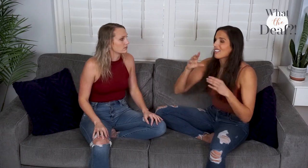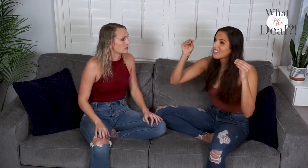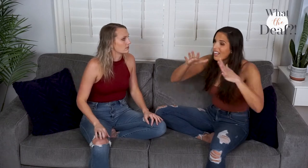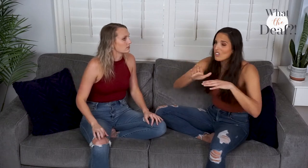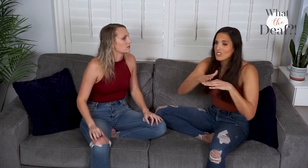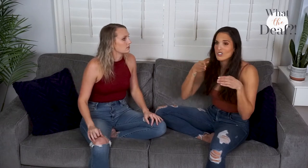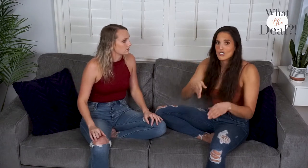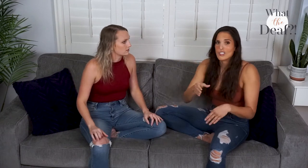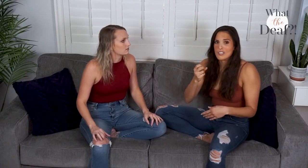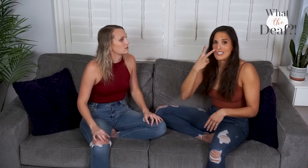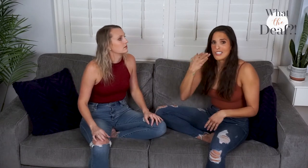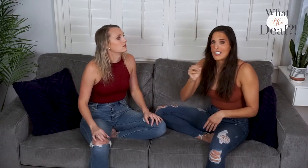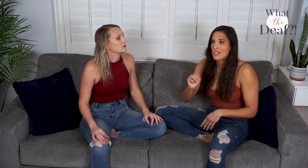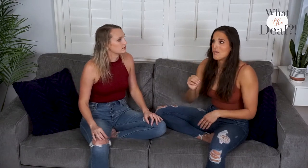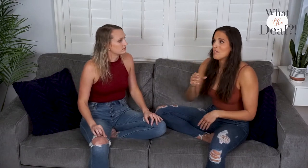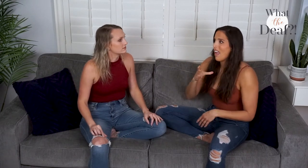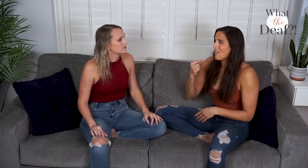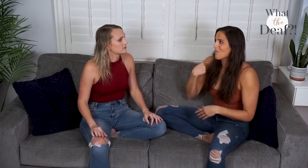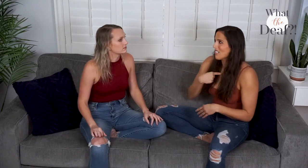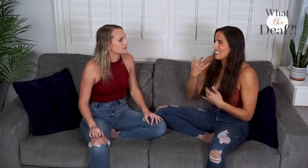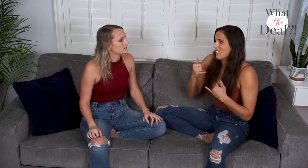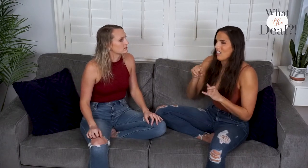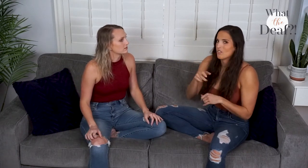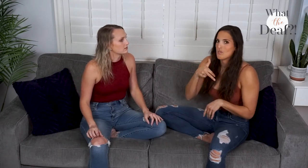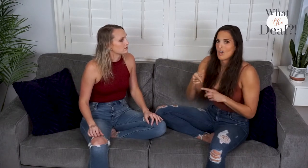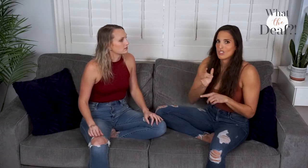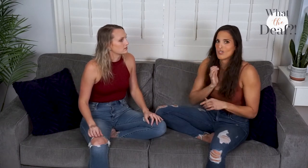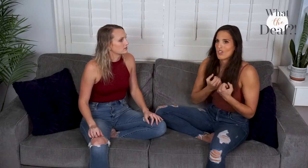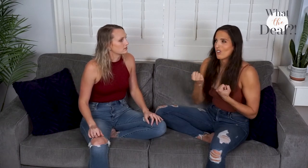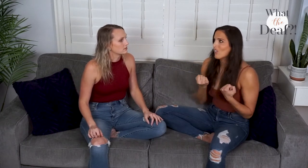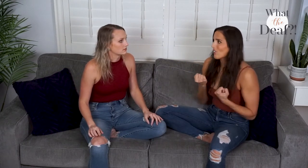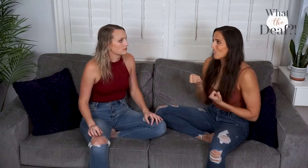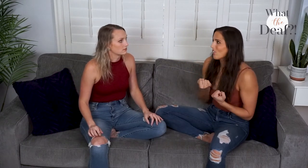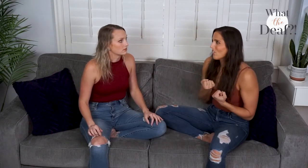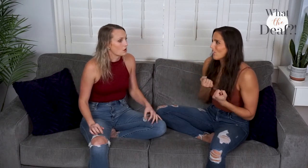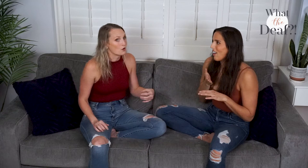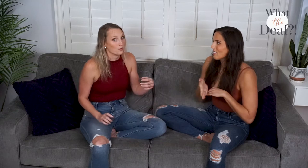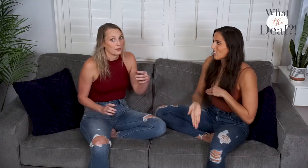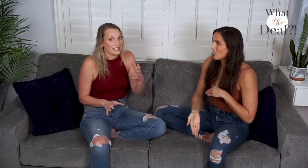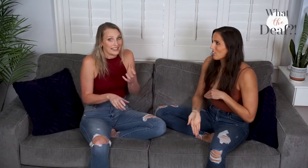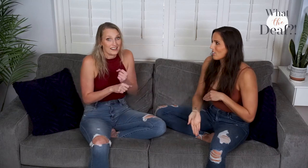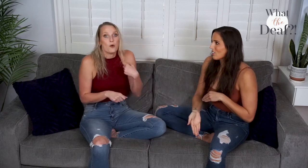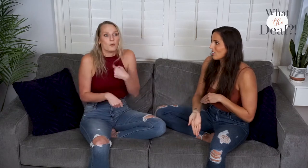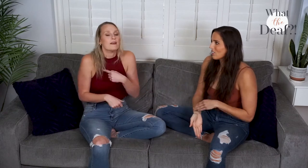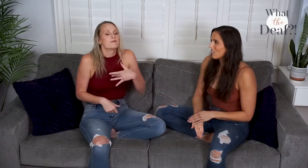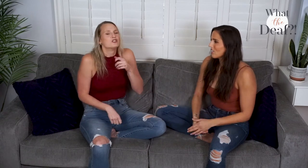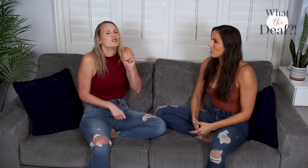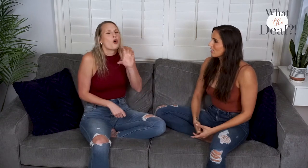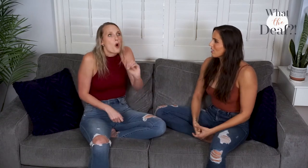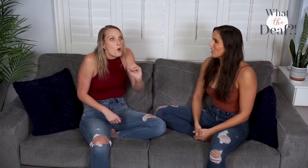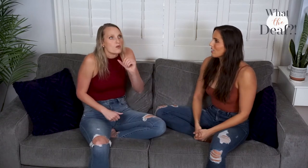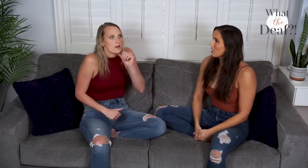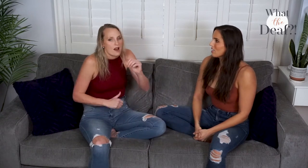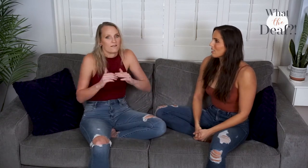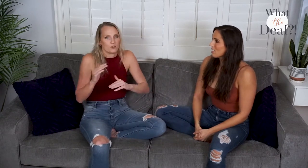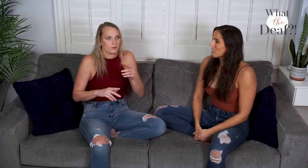I mean there was light on the street so we could see him but we still had to walk back to our car after. Yeah, I mean we literally felt so uncomfortable